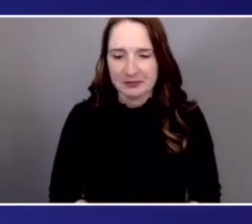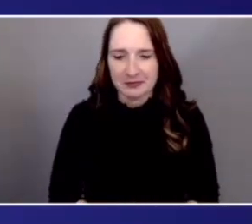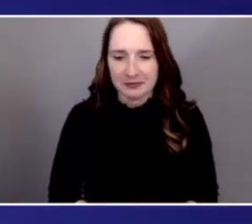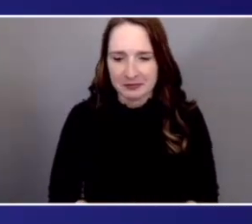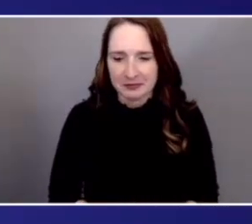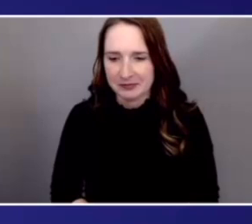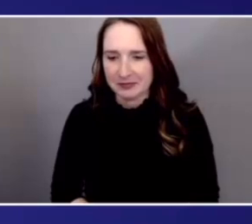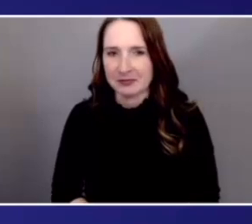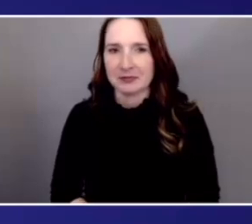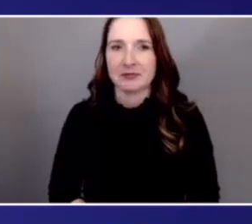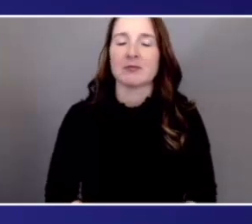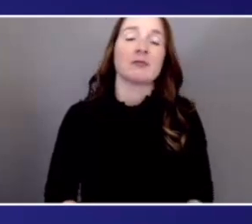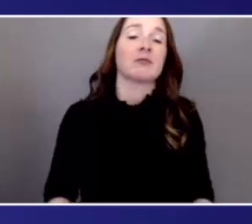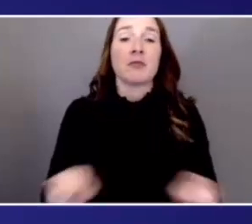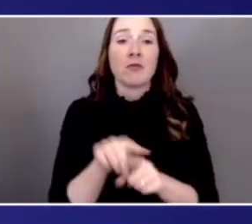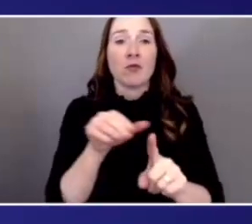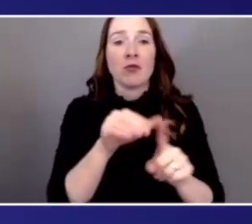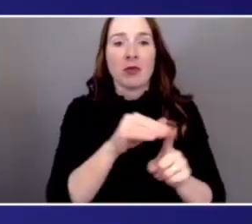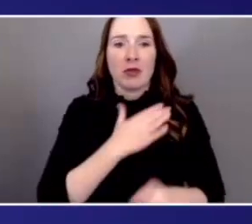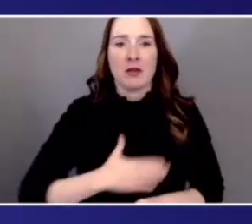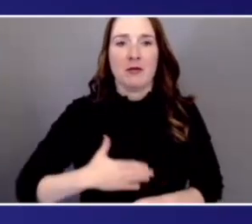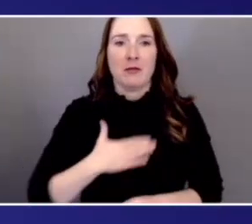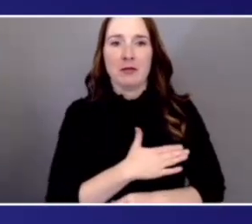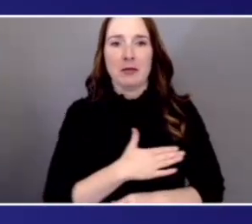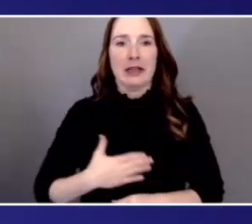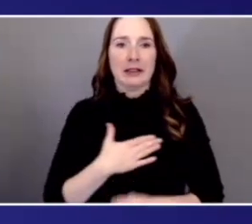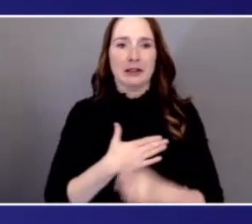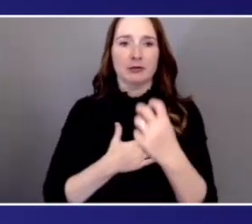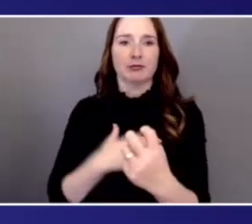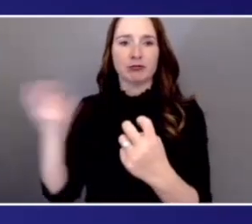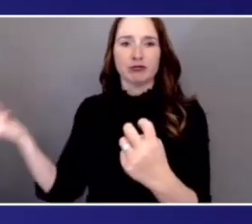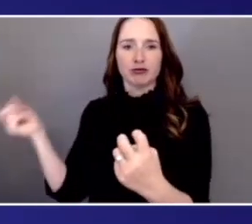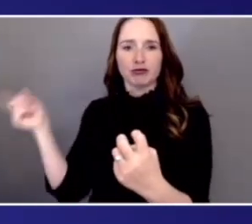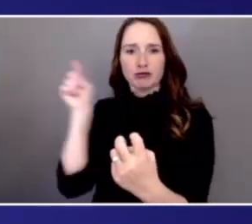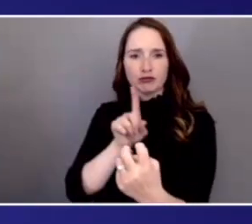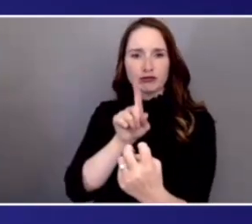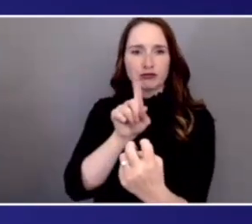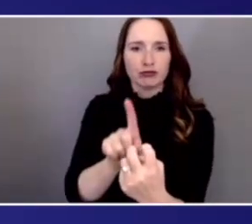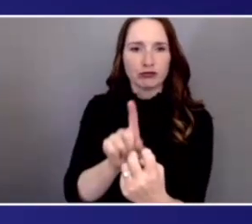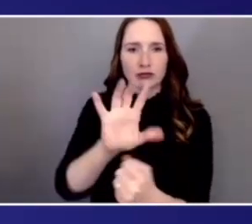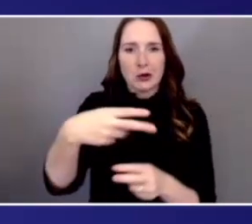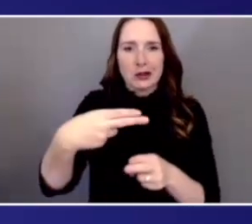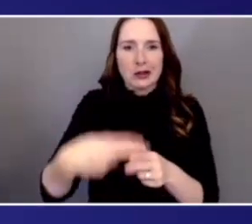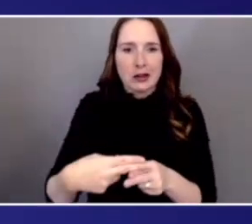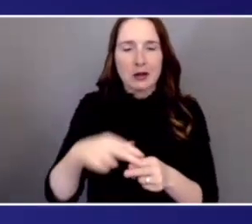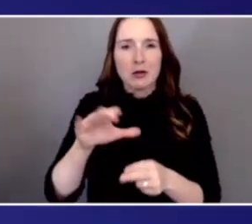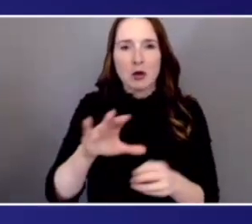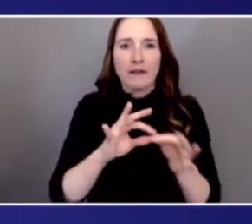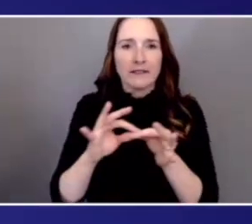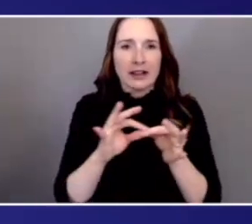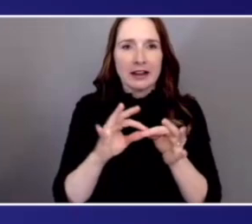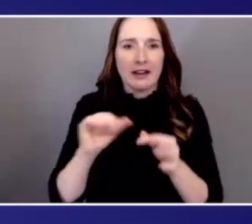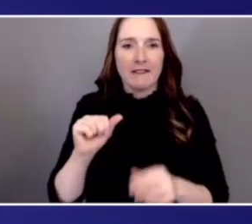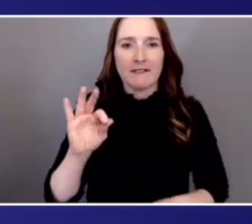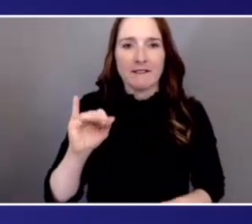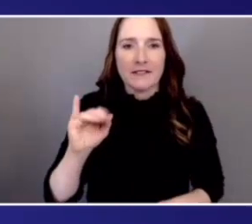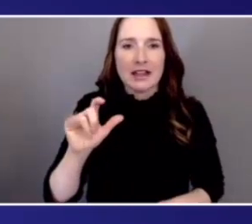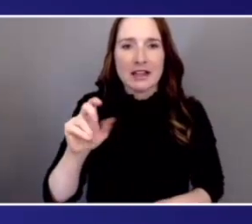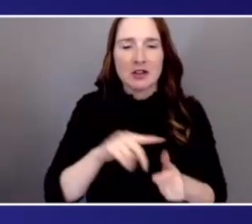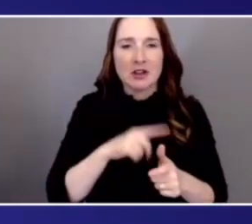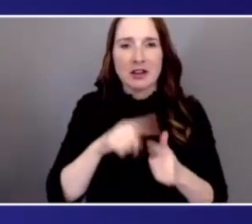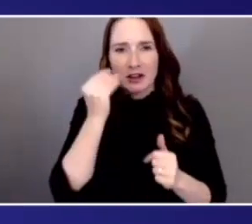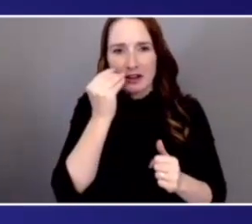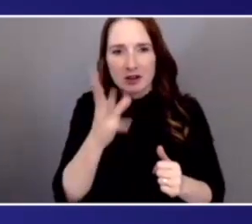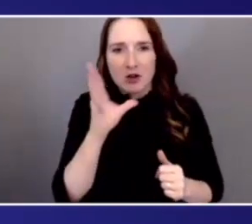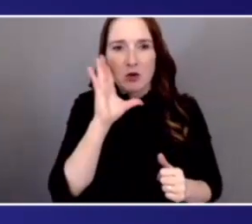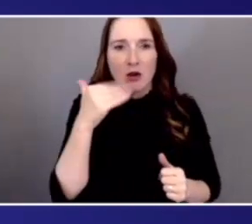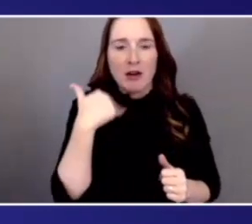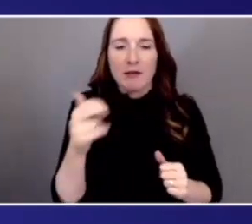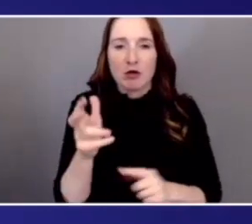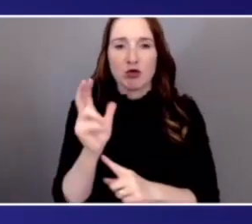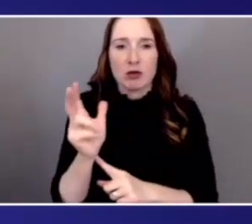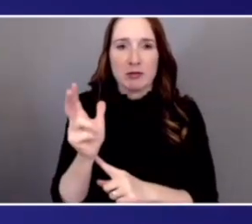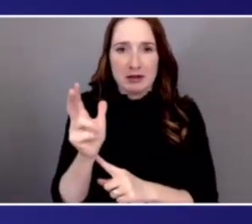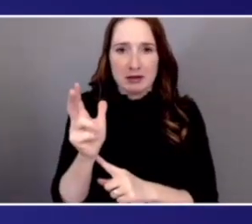As a reminder, please come up to the podium. Give your name your affiliation. And then I'll let you know you have 3ÿmin.